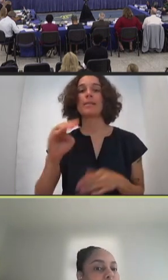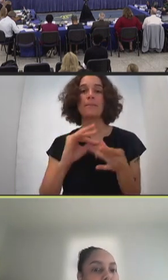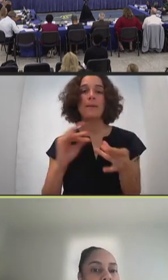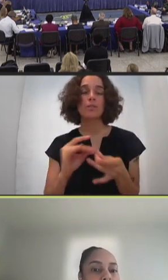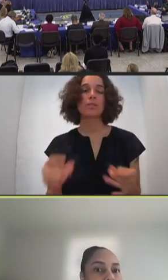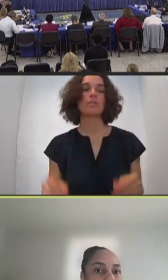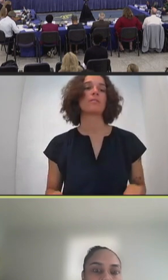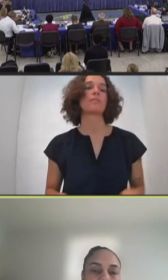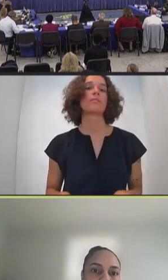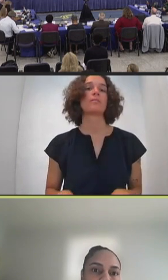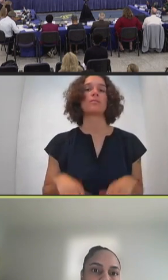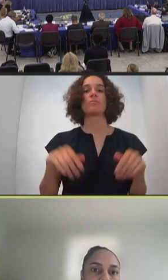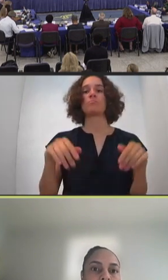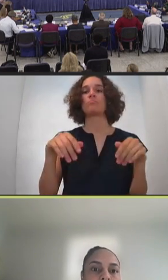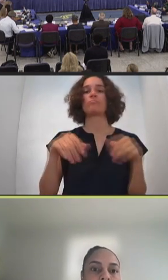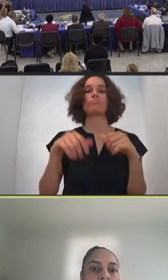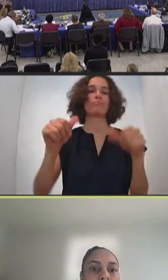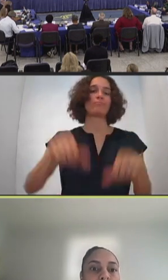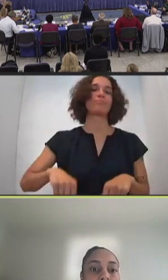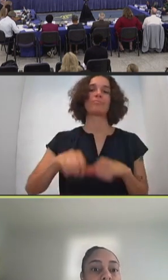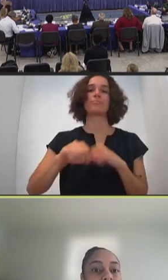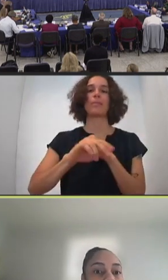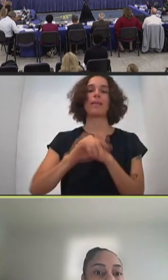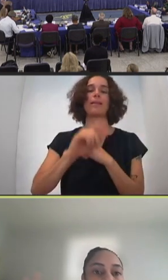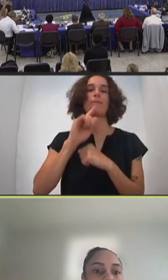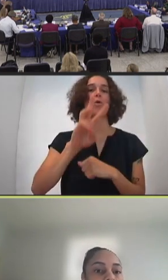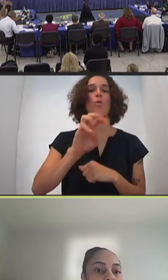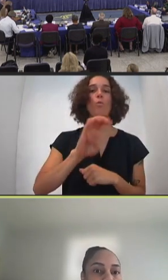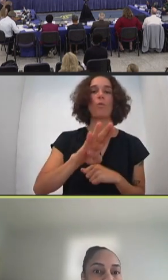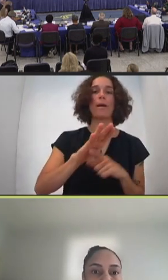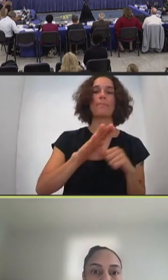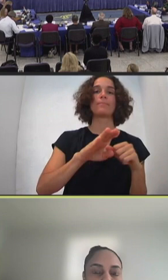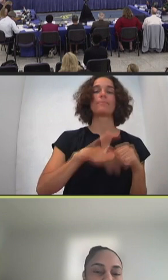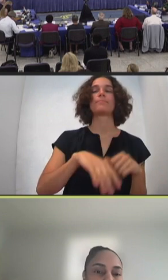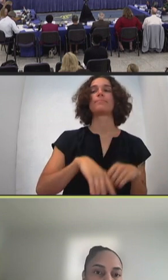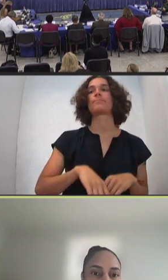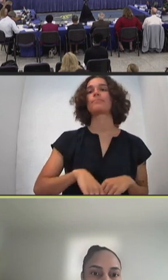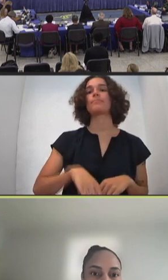for web and marketing channels. So, there's a ton of great resources that we encourage